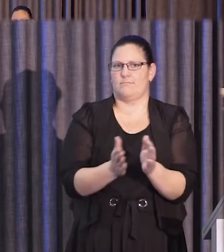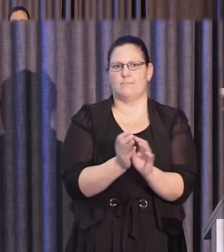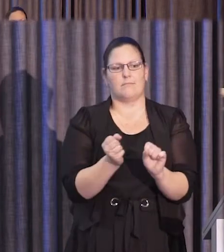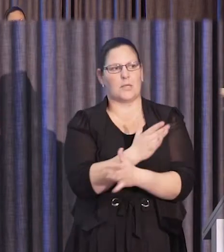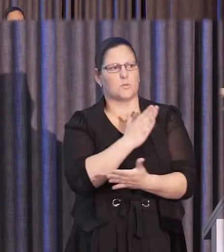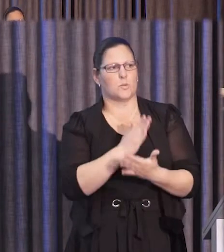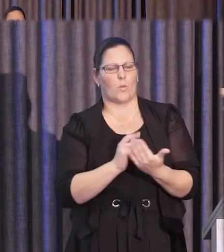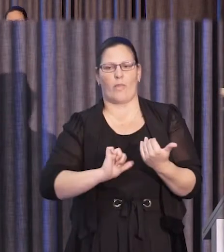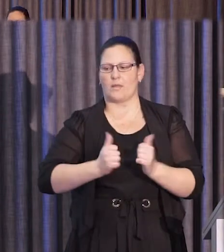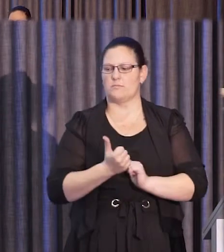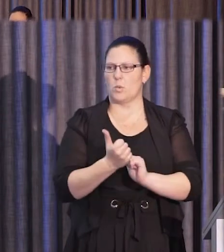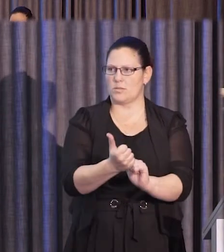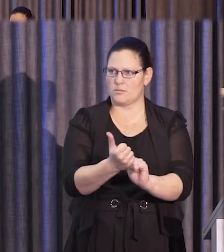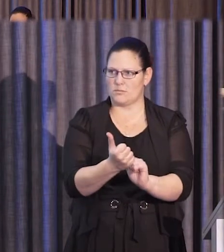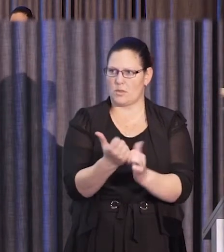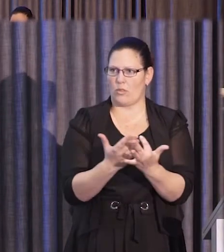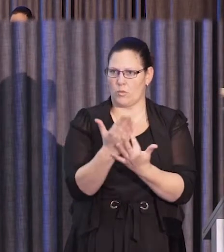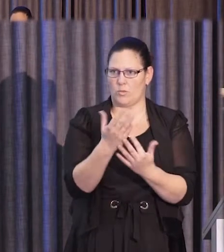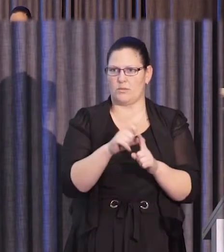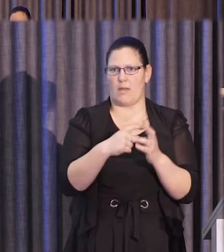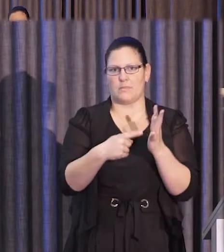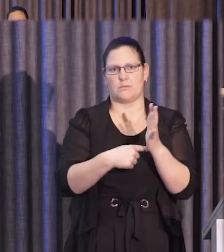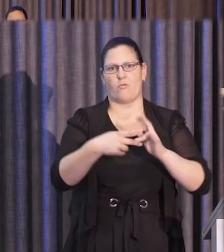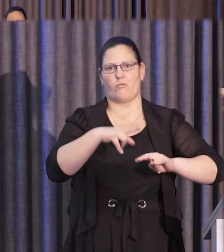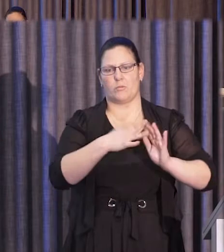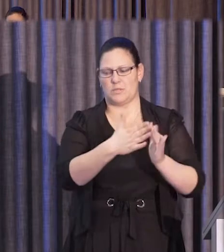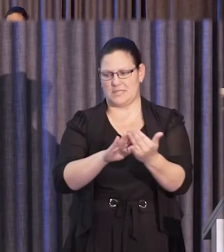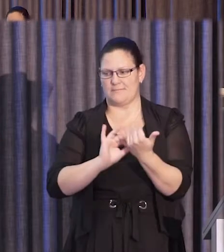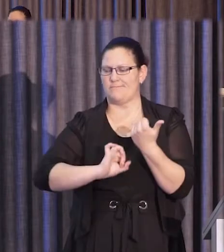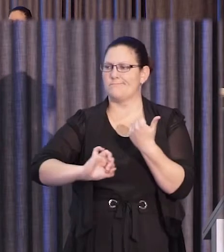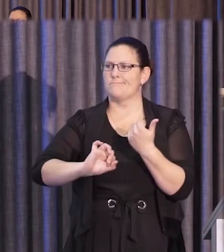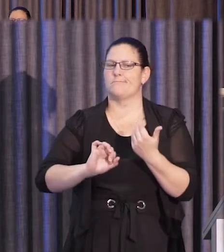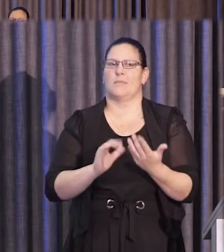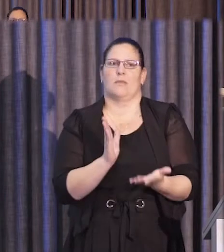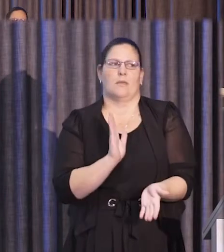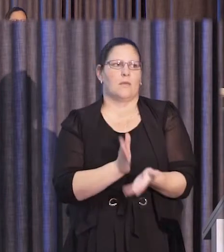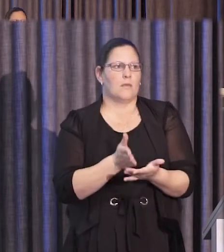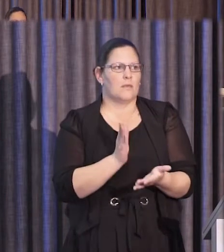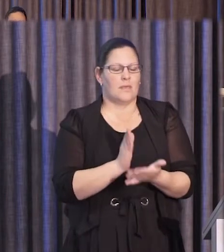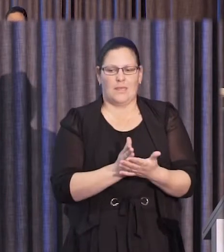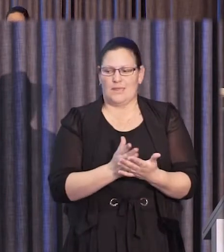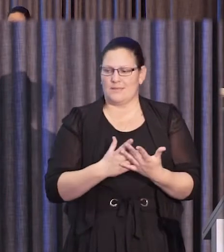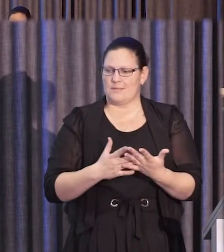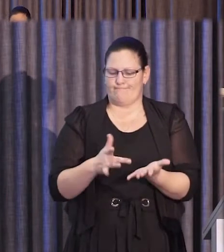I think the first part is to think about we would see them as being really central to our connection with communities